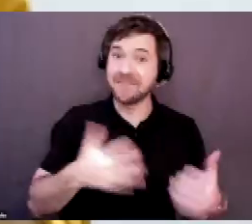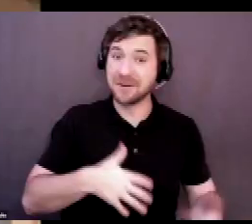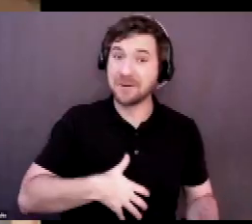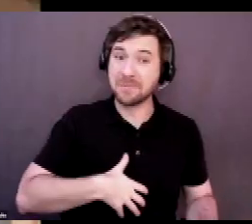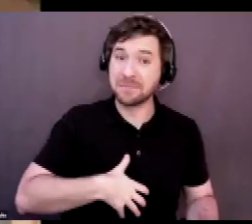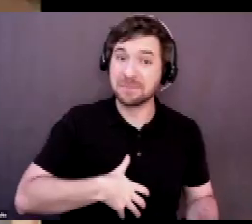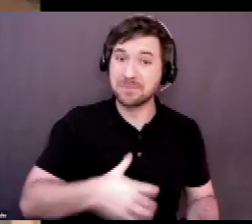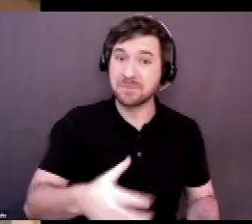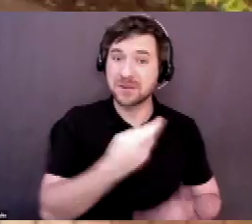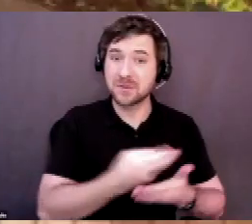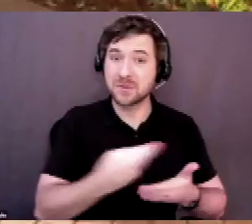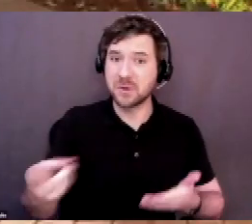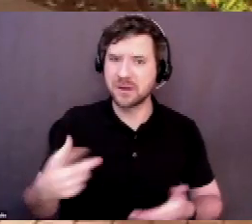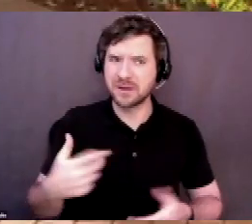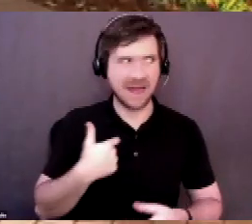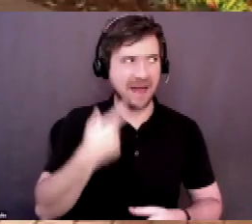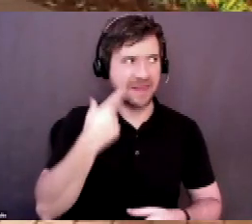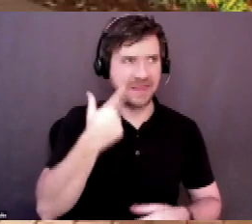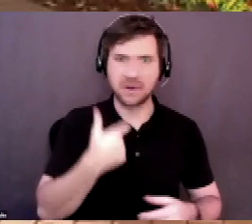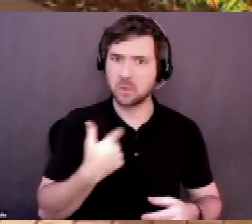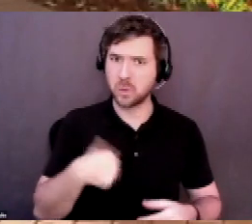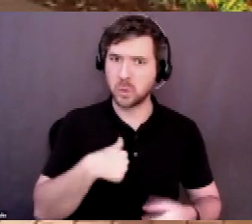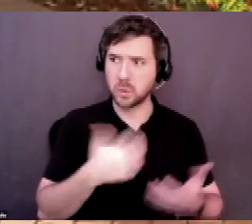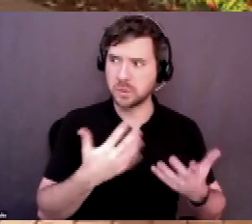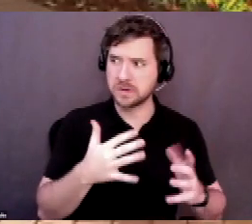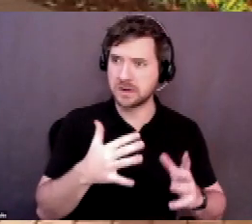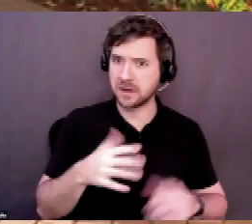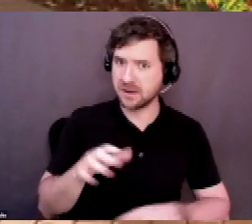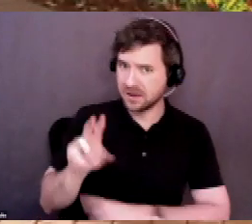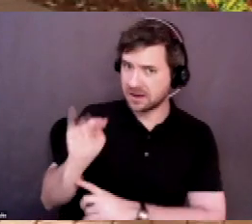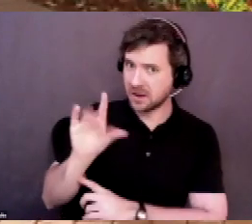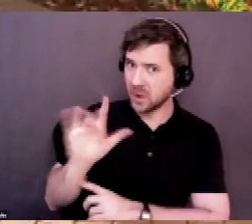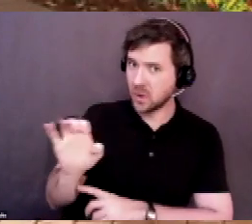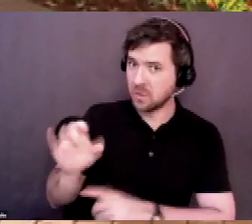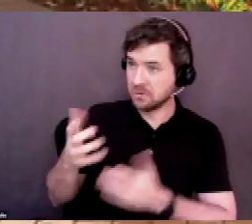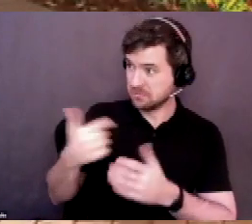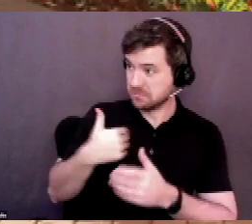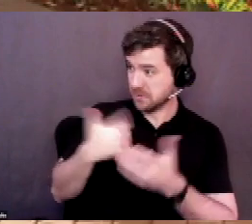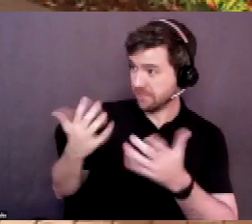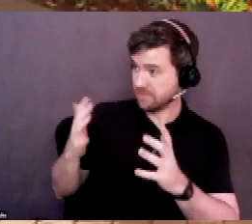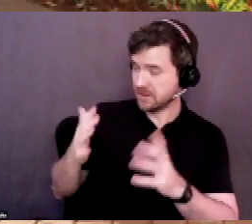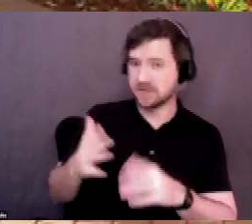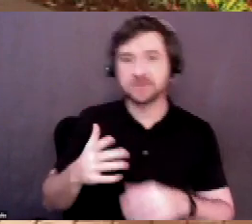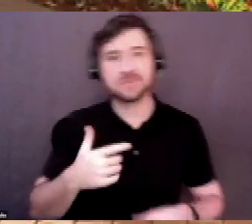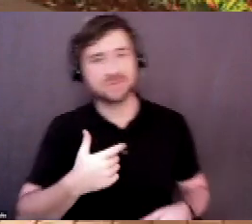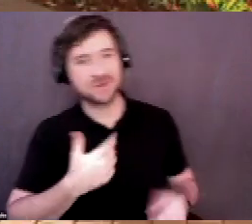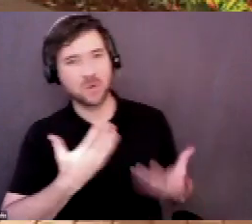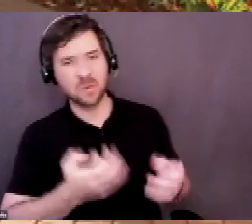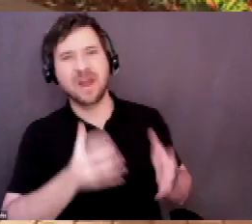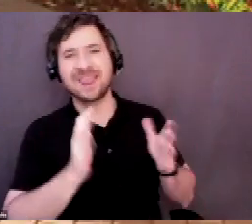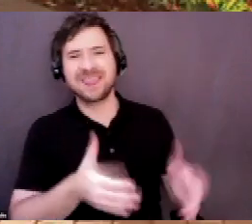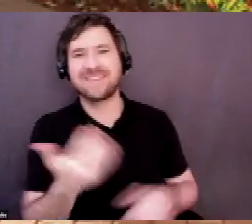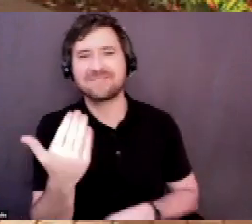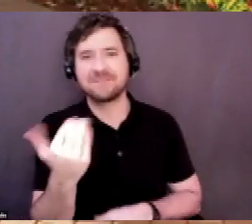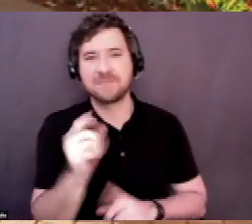I want to leave about 15 minutes so we can have Q and A, but thank you. There were so many things in your story,